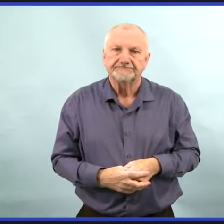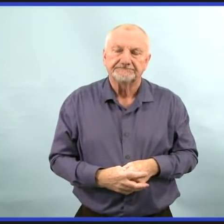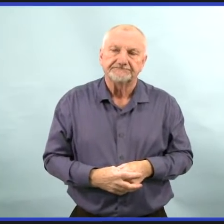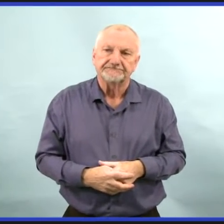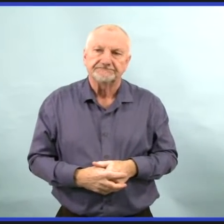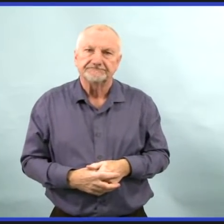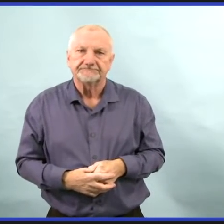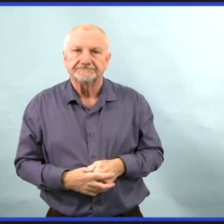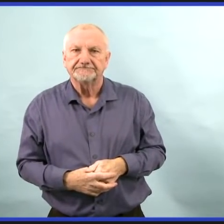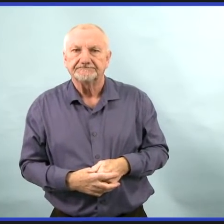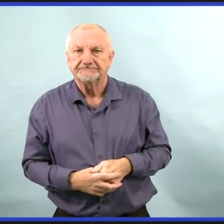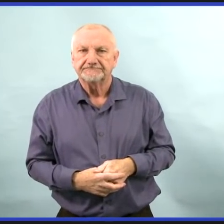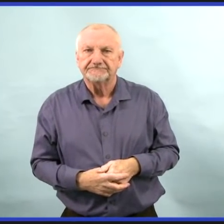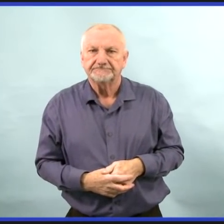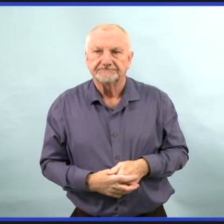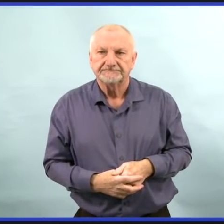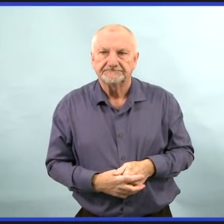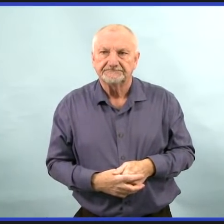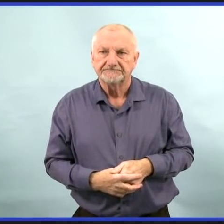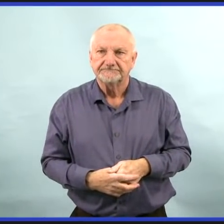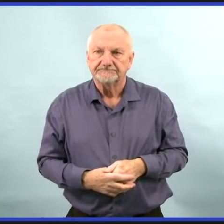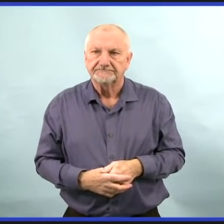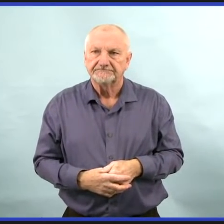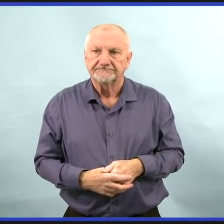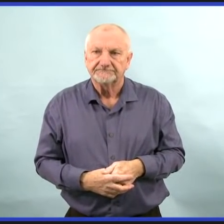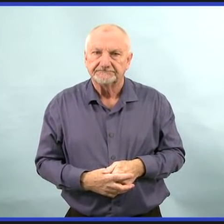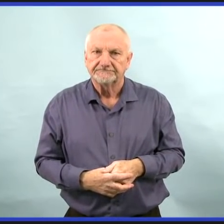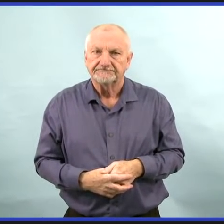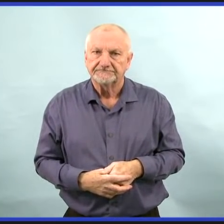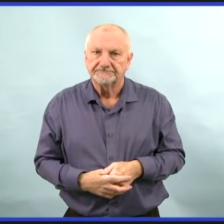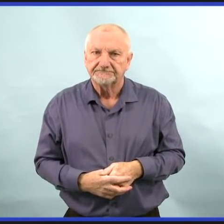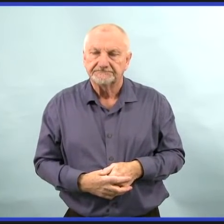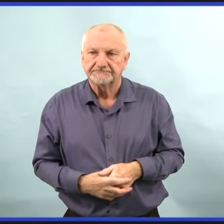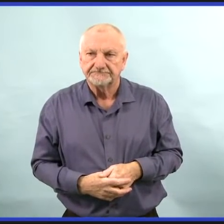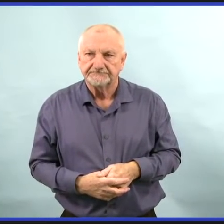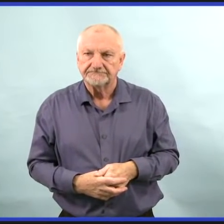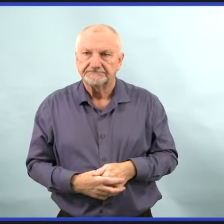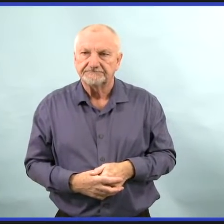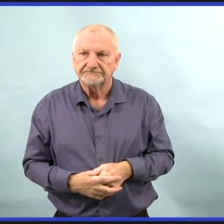areas where we're seeing a low vaccine uptake is you know the best way out of this but it's also